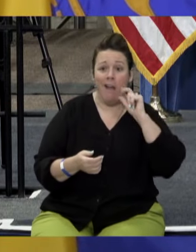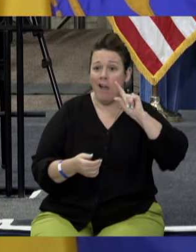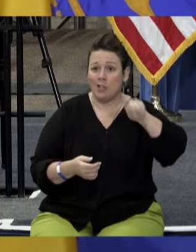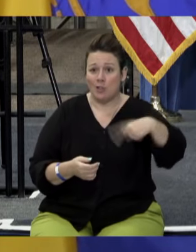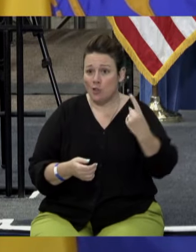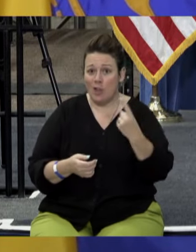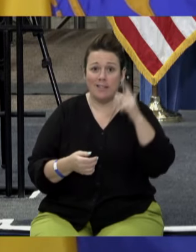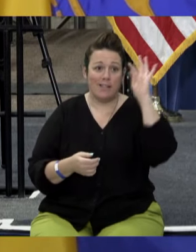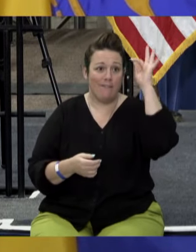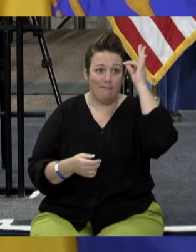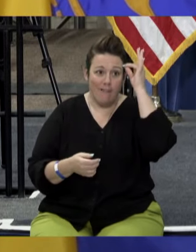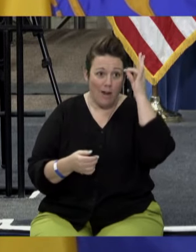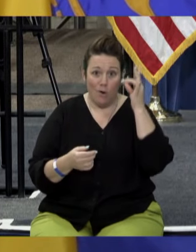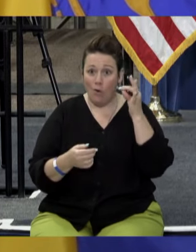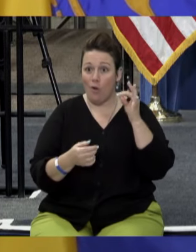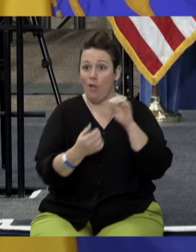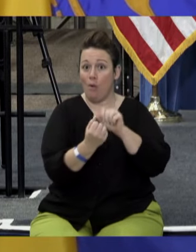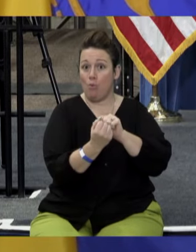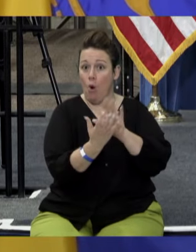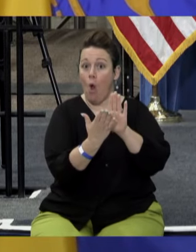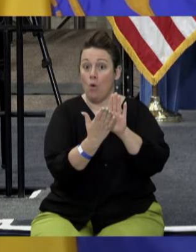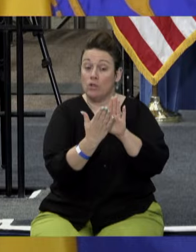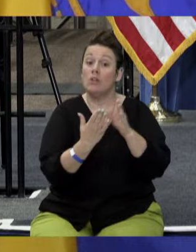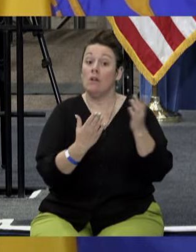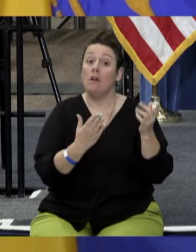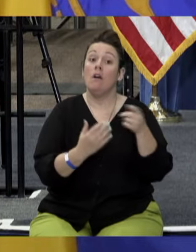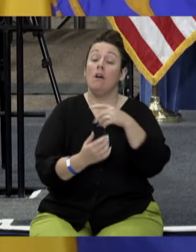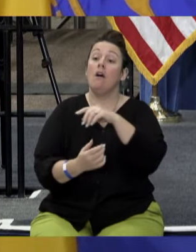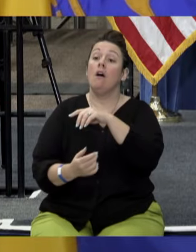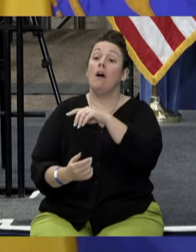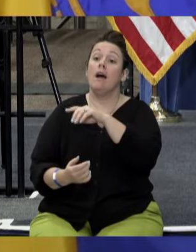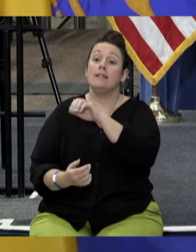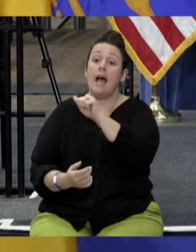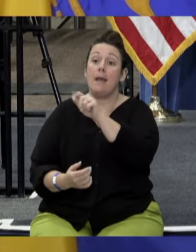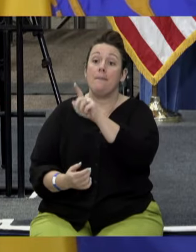government approach. As Administrator Lazare was saying, it takes the village,